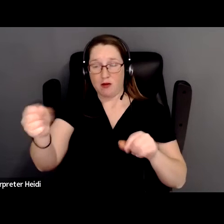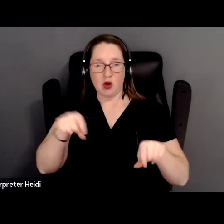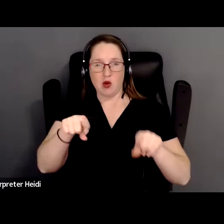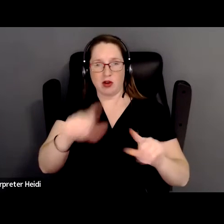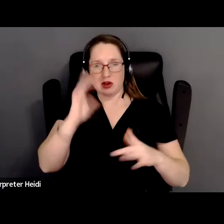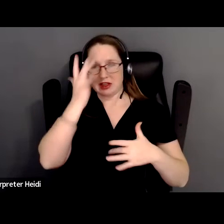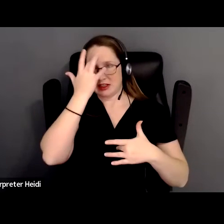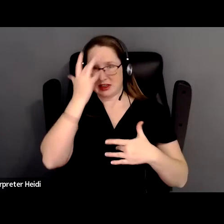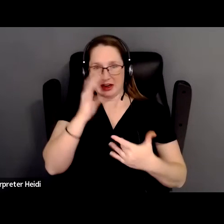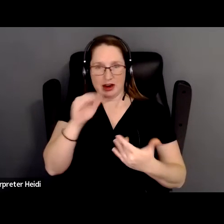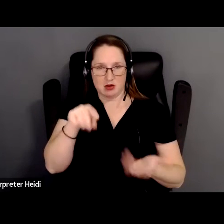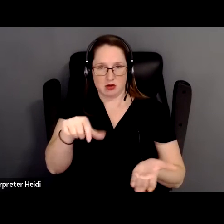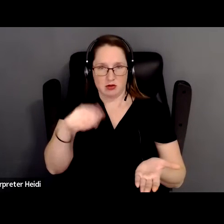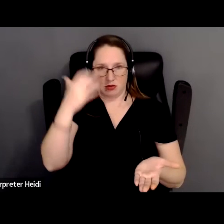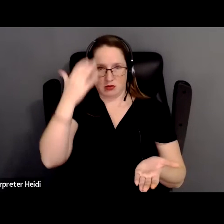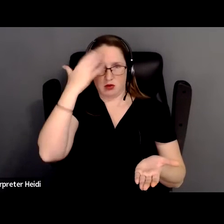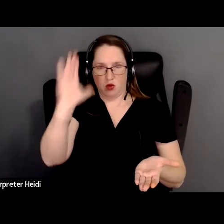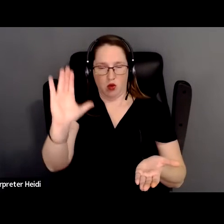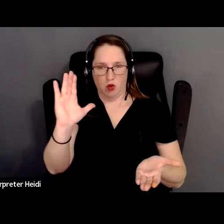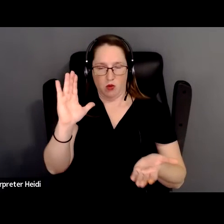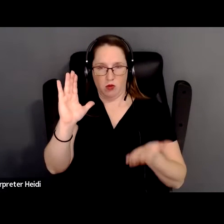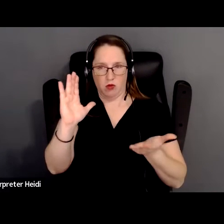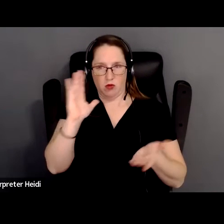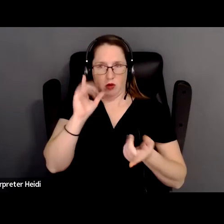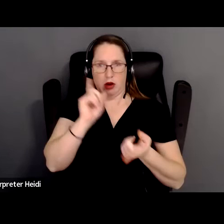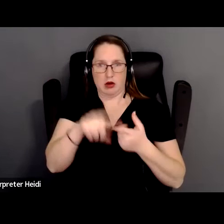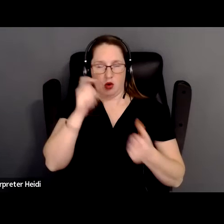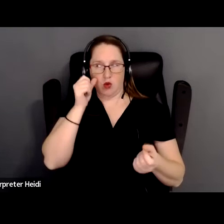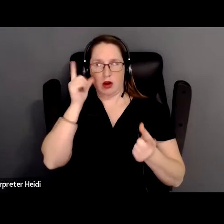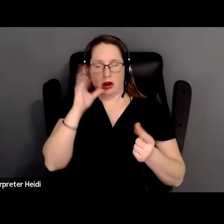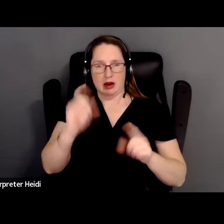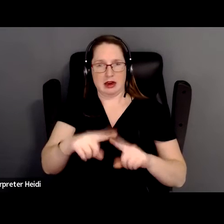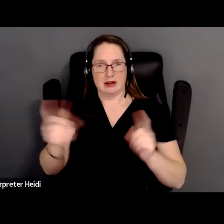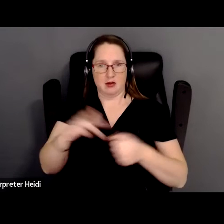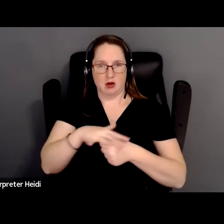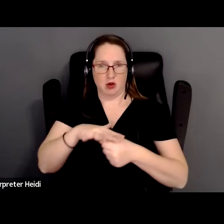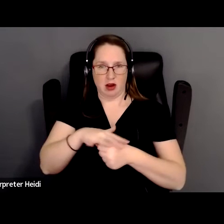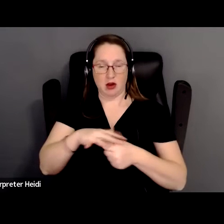and you don't even know till you wake up and you're in a different location, or you've been